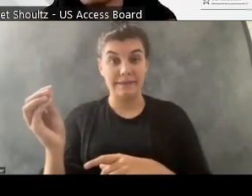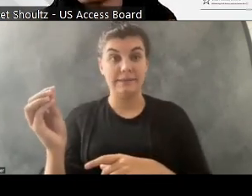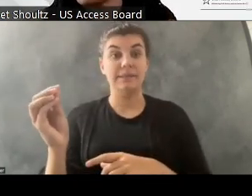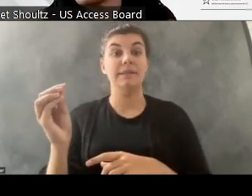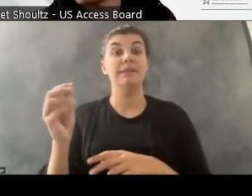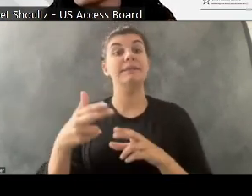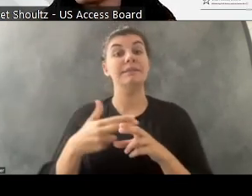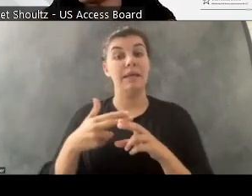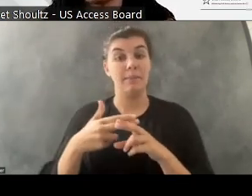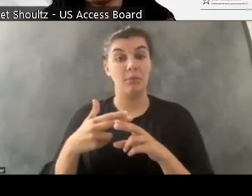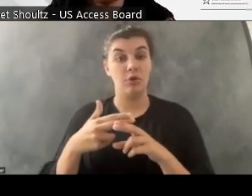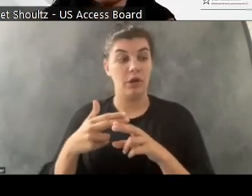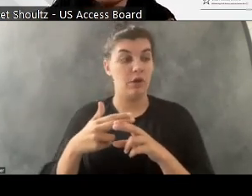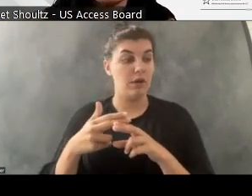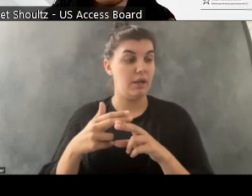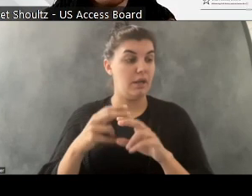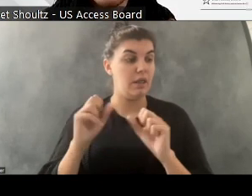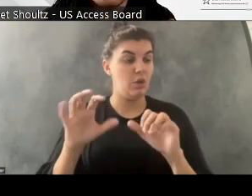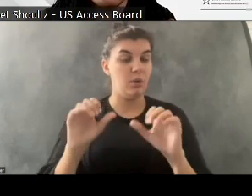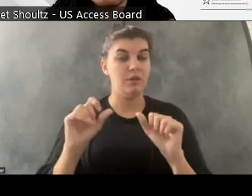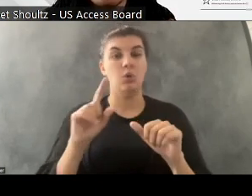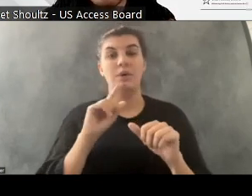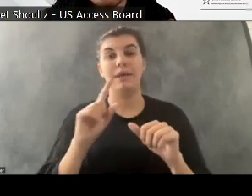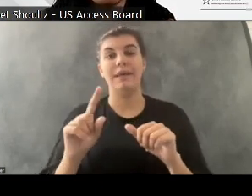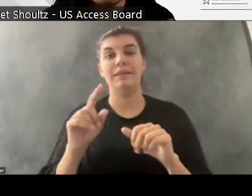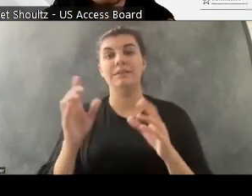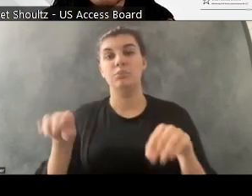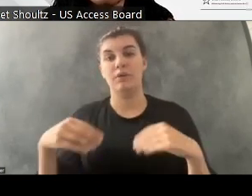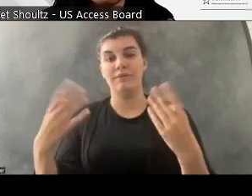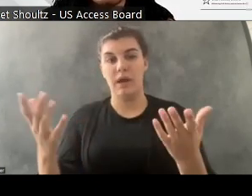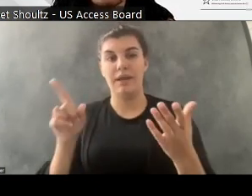a temporary passenger loading zone is provided, that temporary passenger